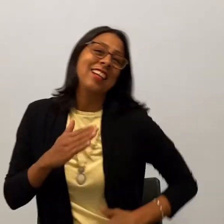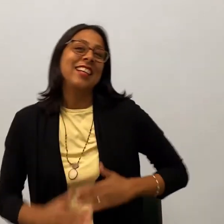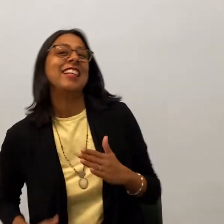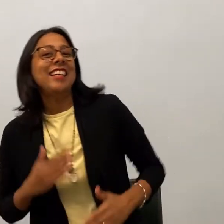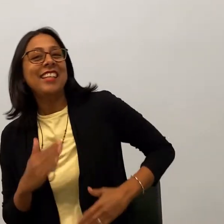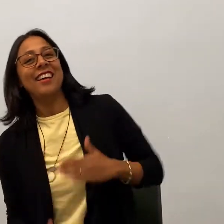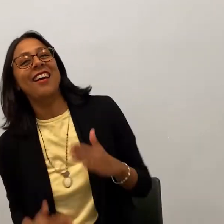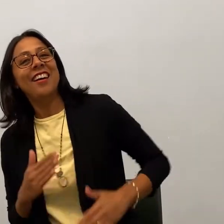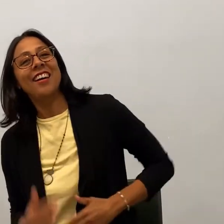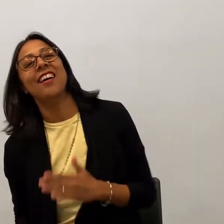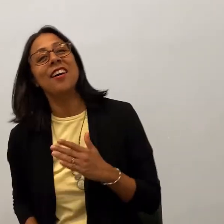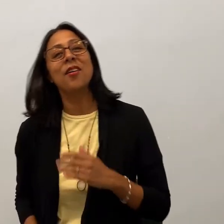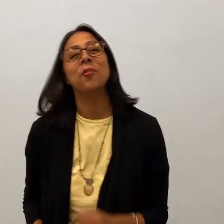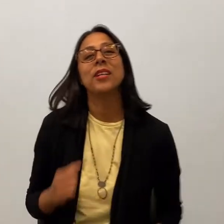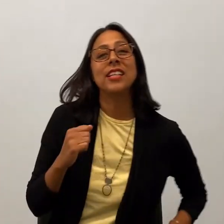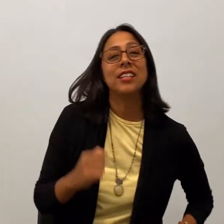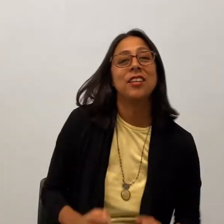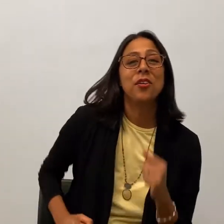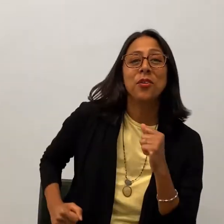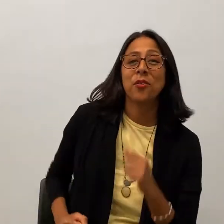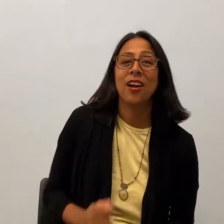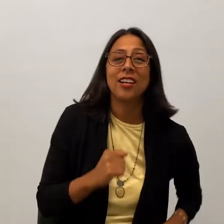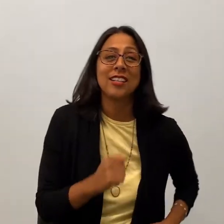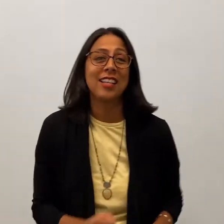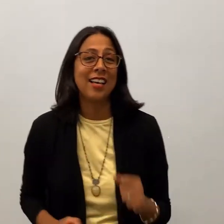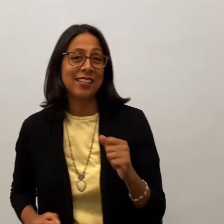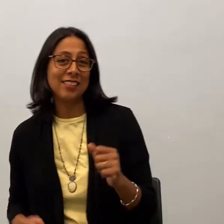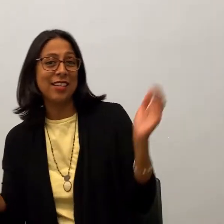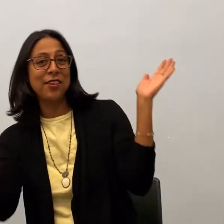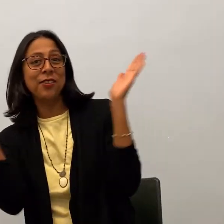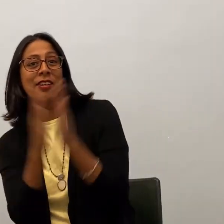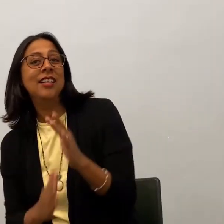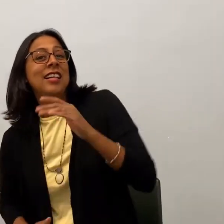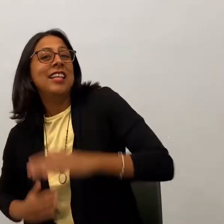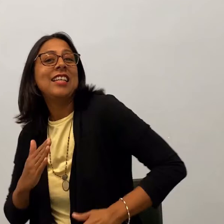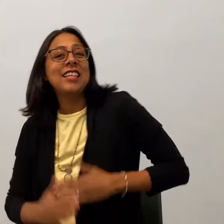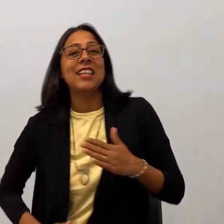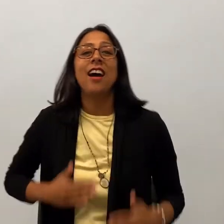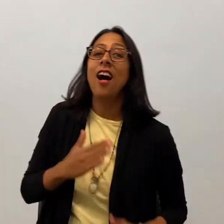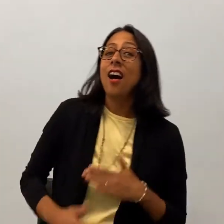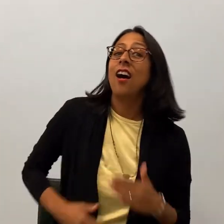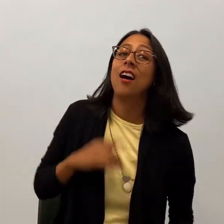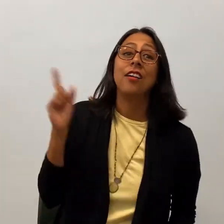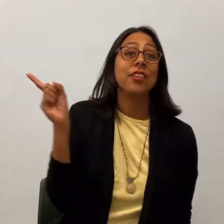hee hee ha ha ha We know crocodiles go [clap] hee he ha ha ha